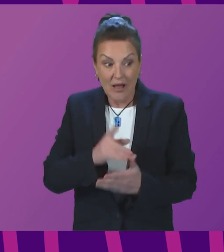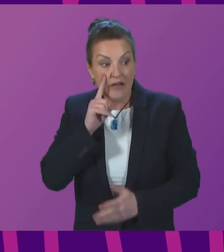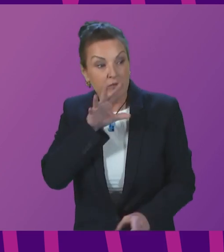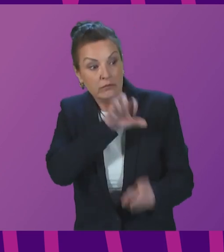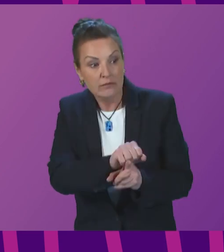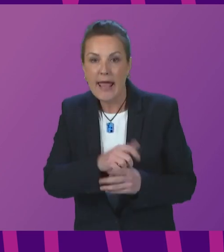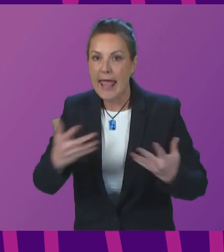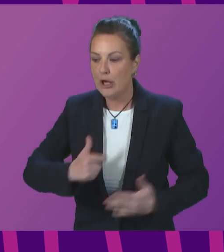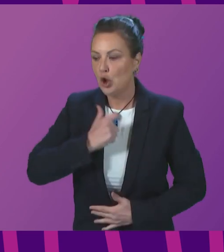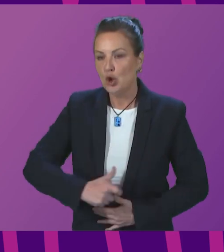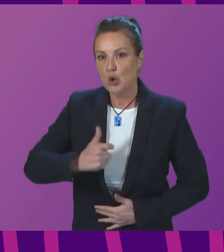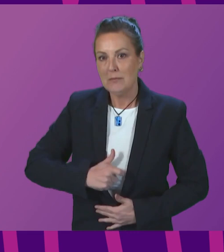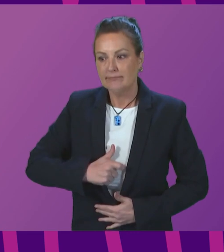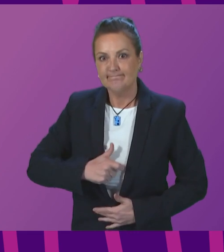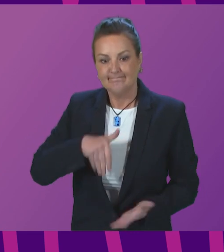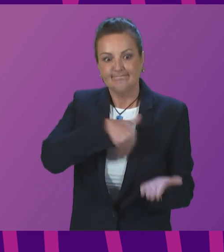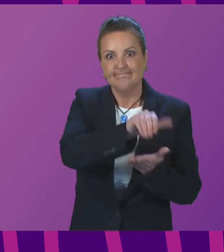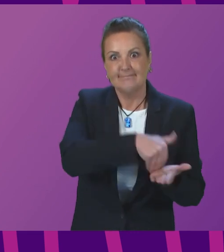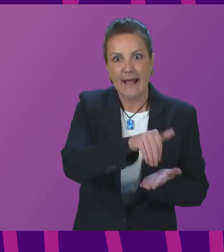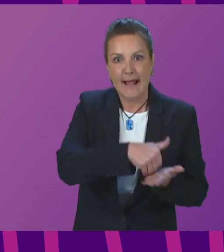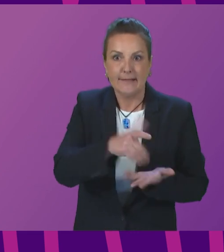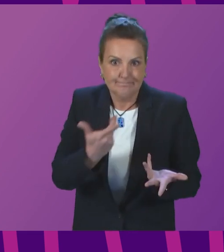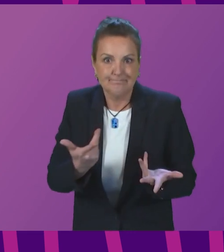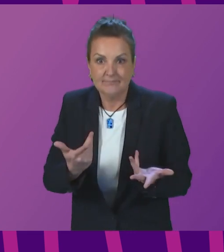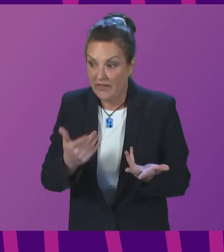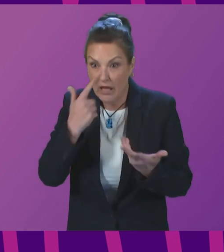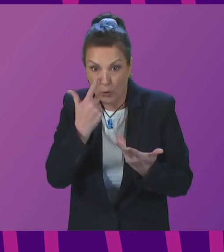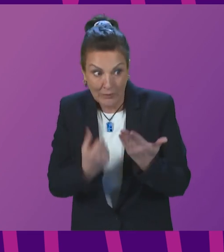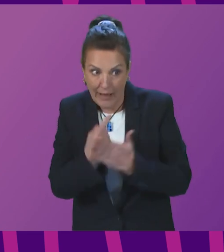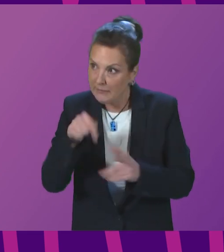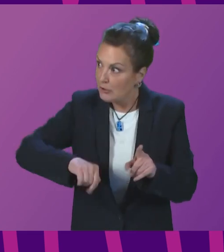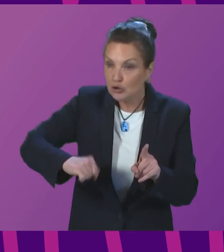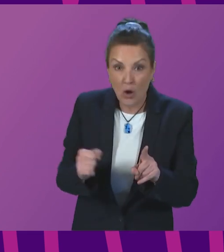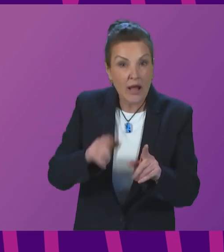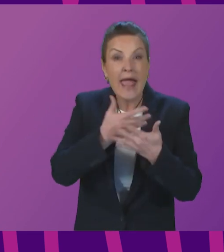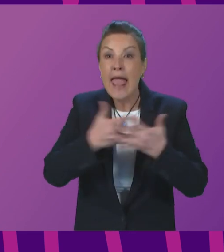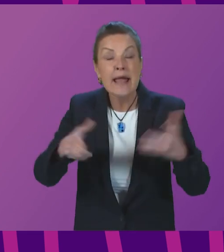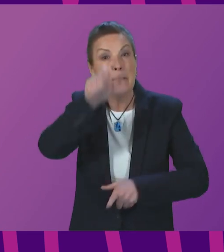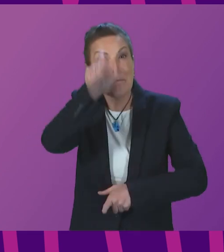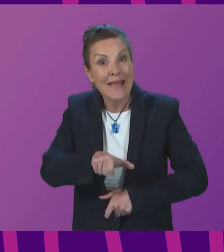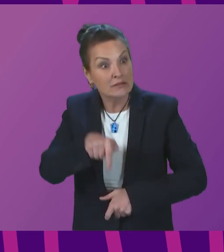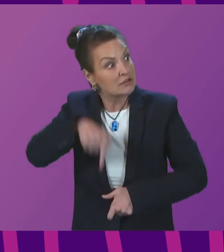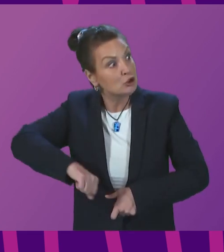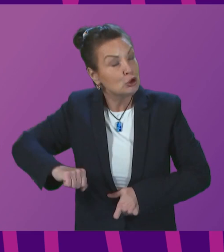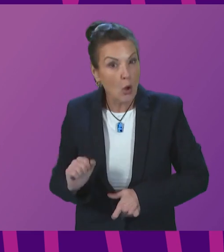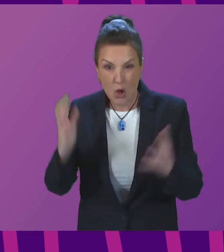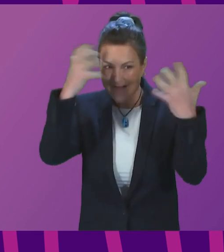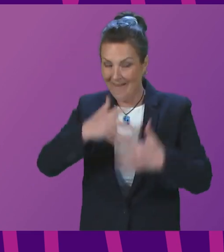and exploitation risks at points of entry around Scotland. Anyone with concerns about human trafficking should contact Police Scotland.